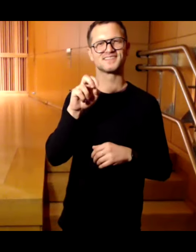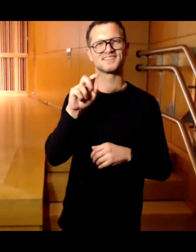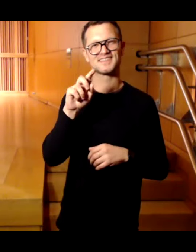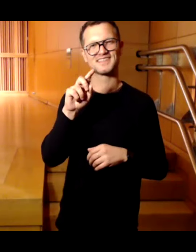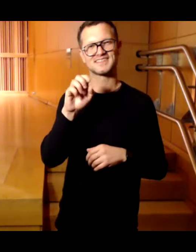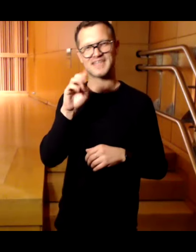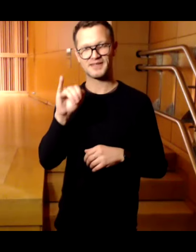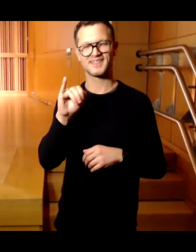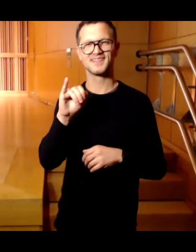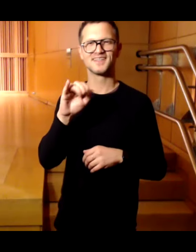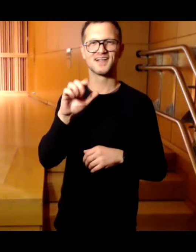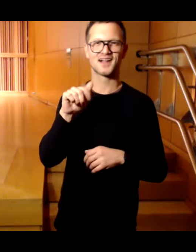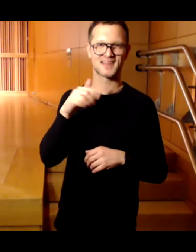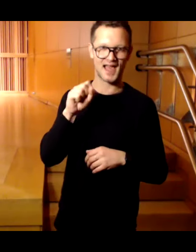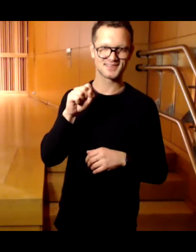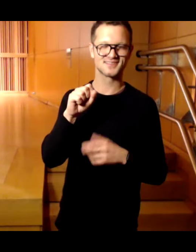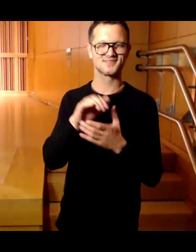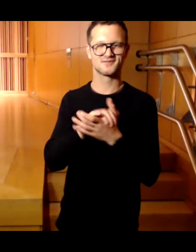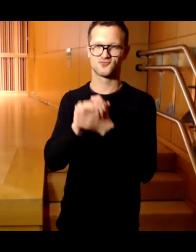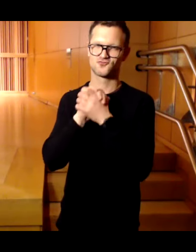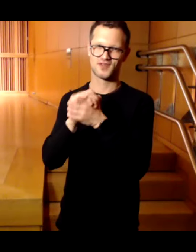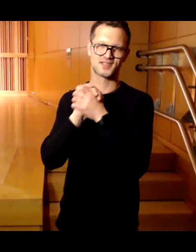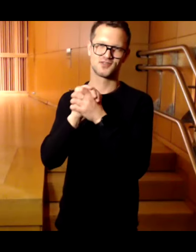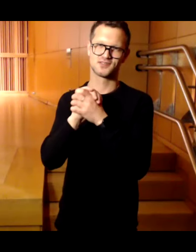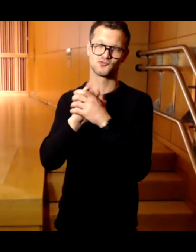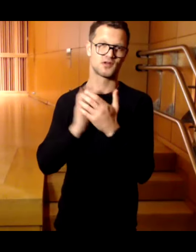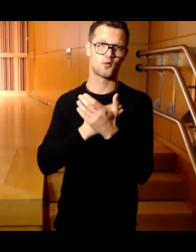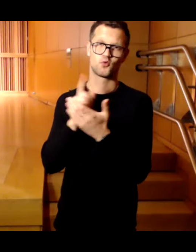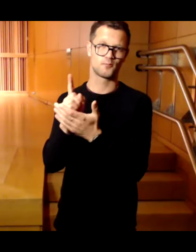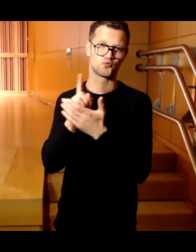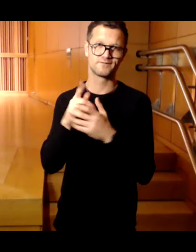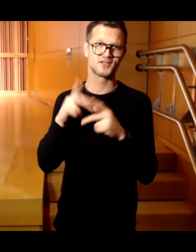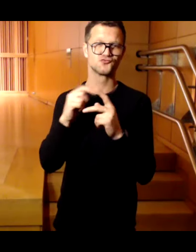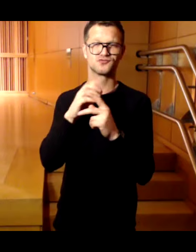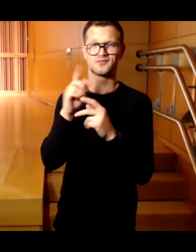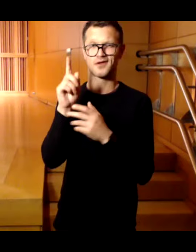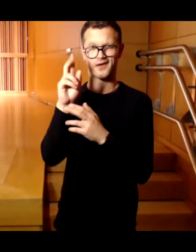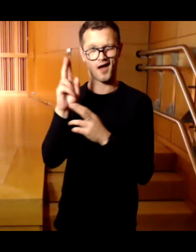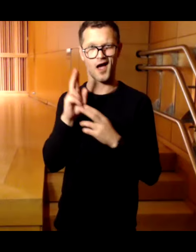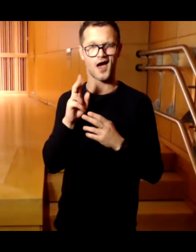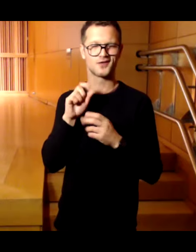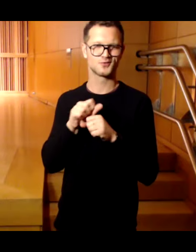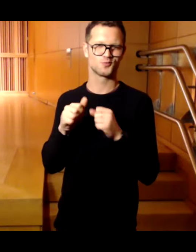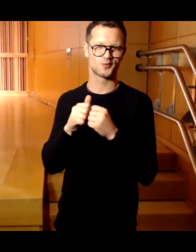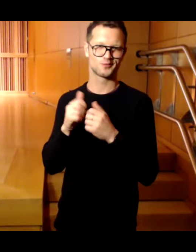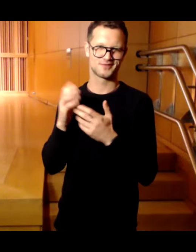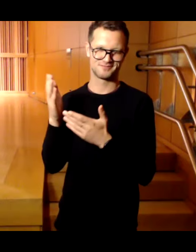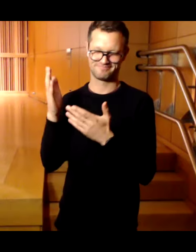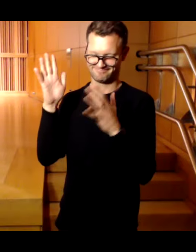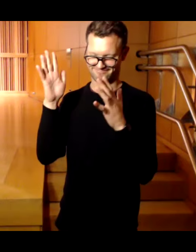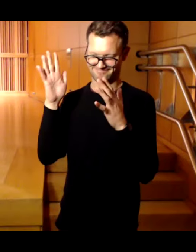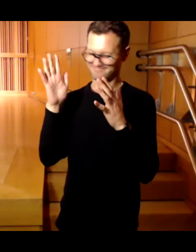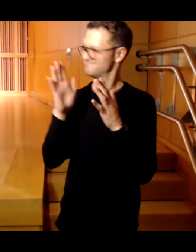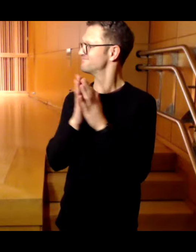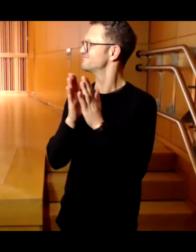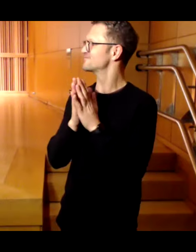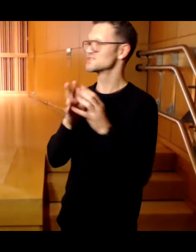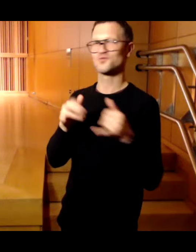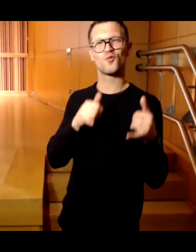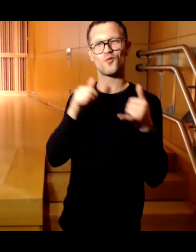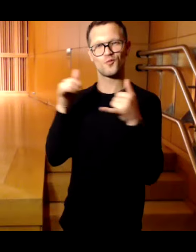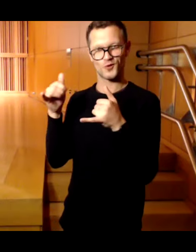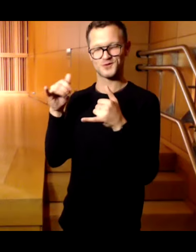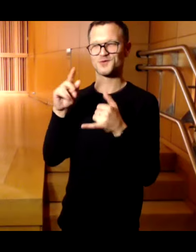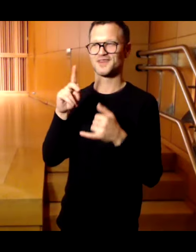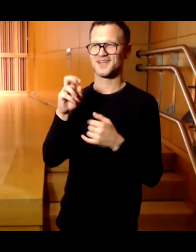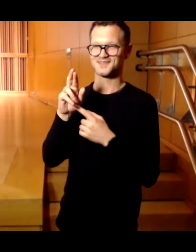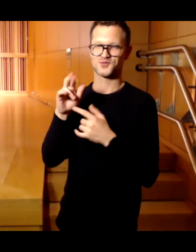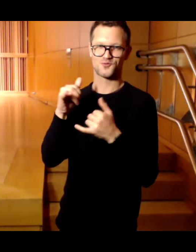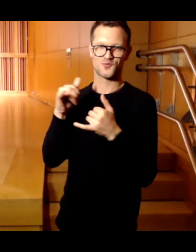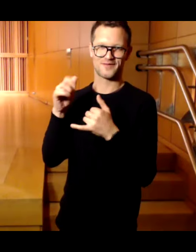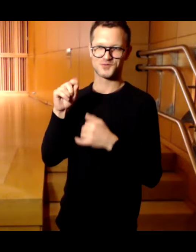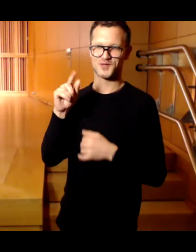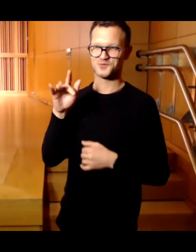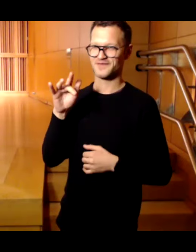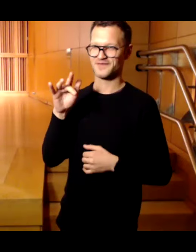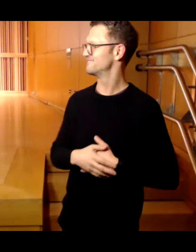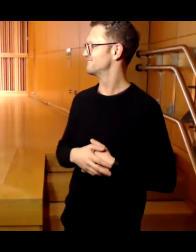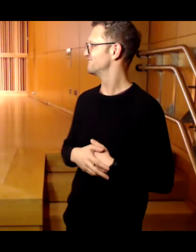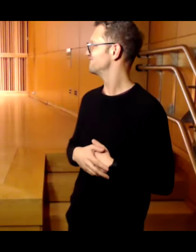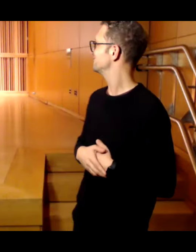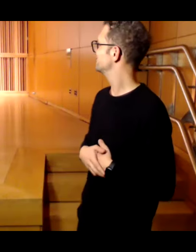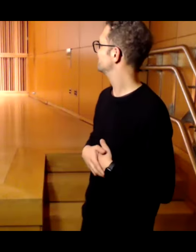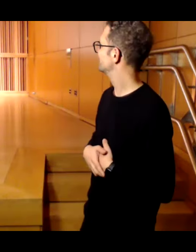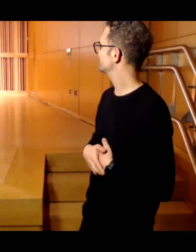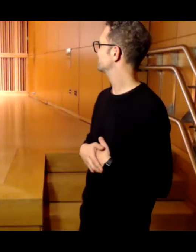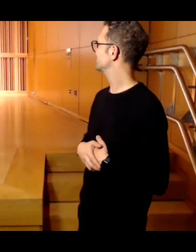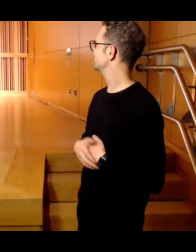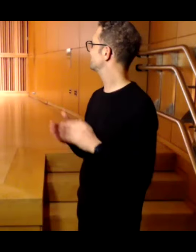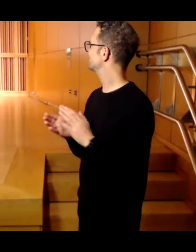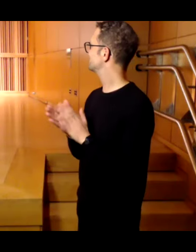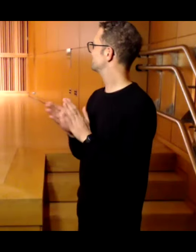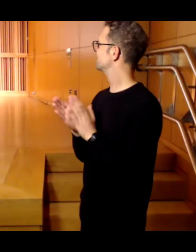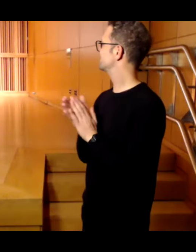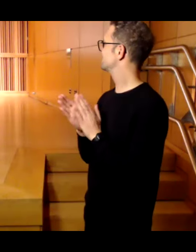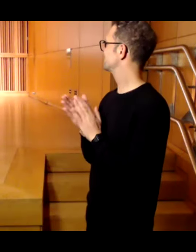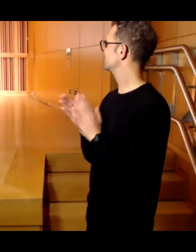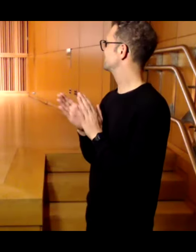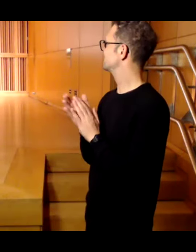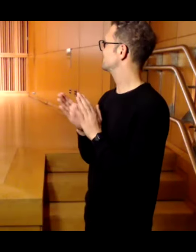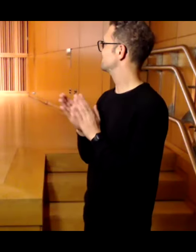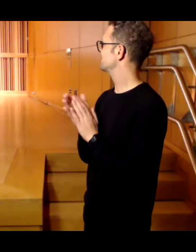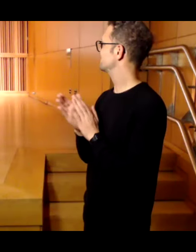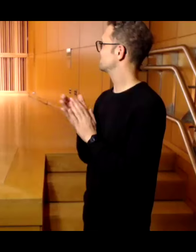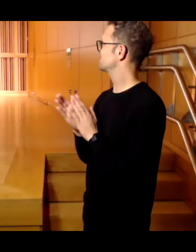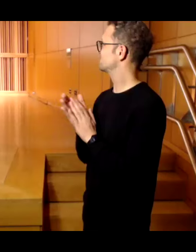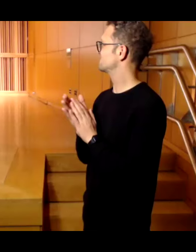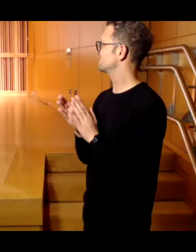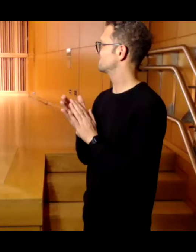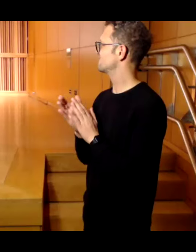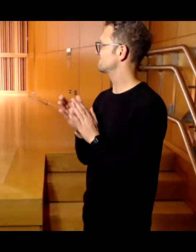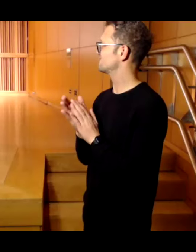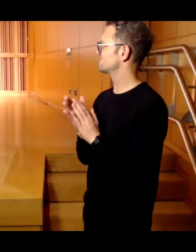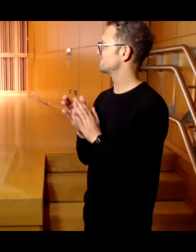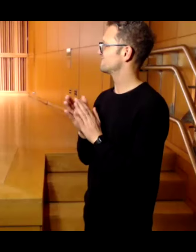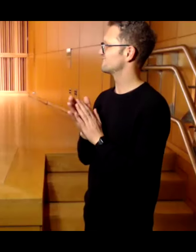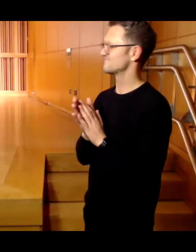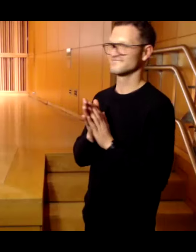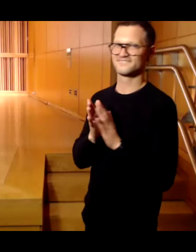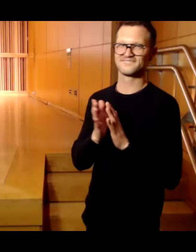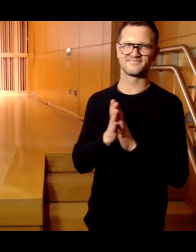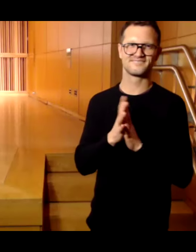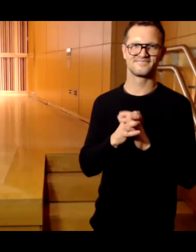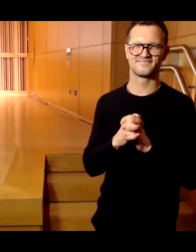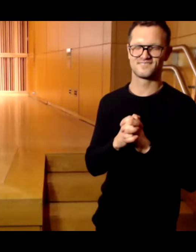Congratulations, it is our… it is our privilege and our honor to award you the 2025 Kessler.